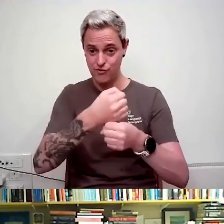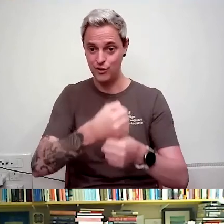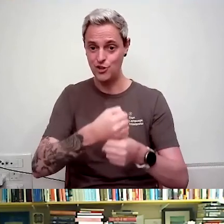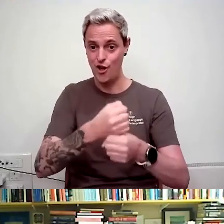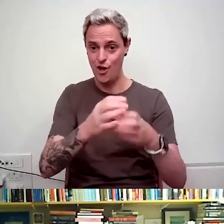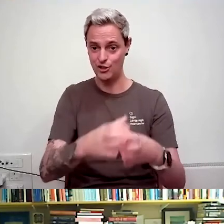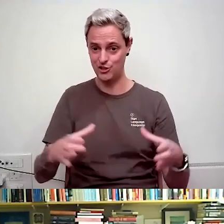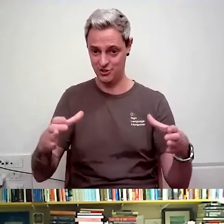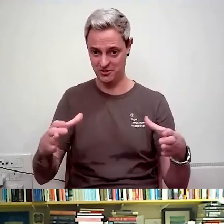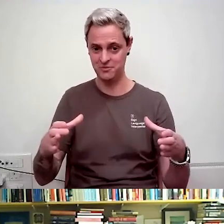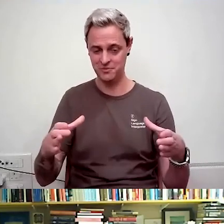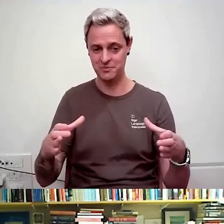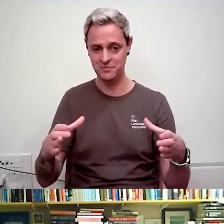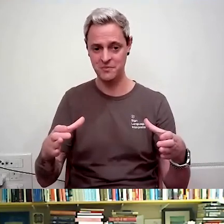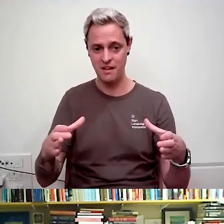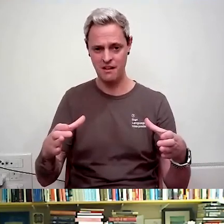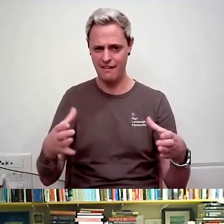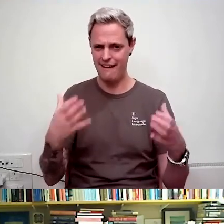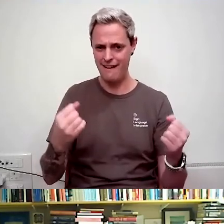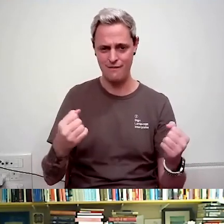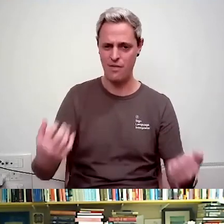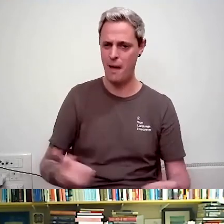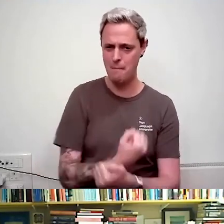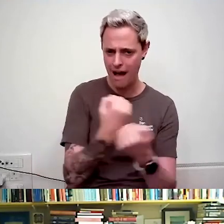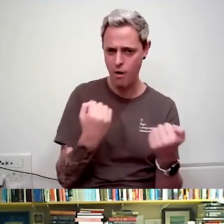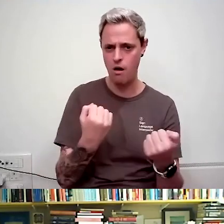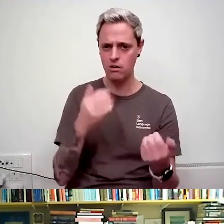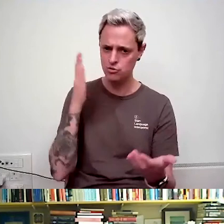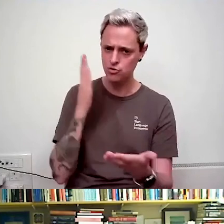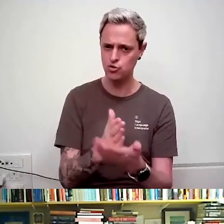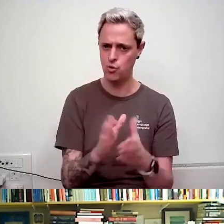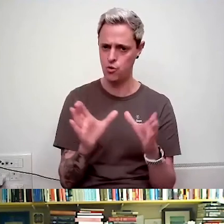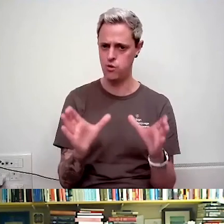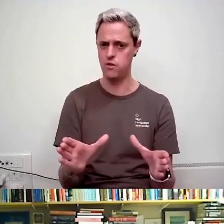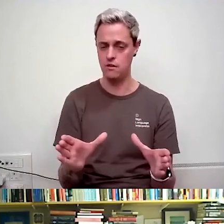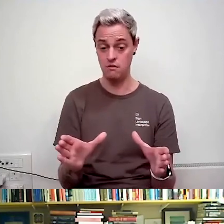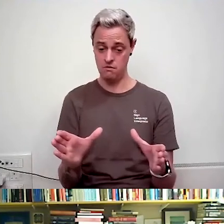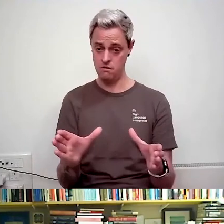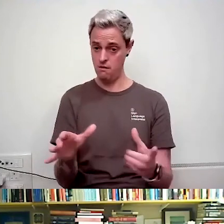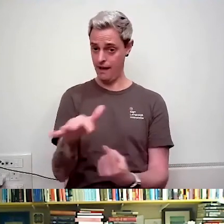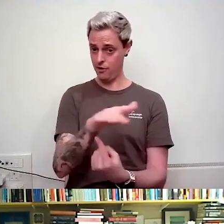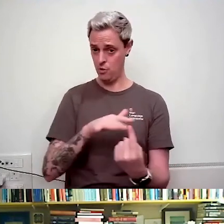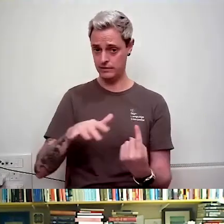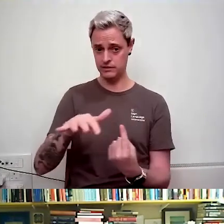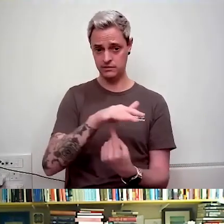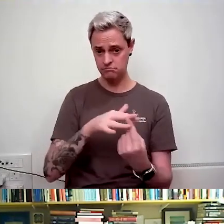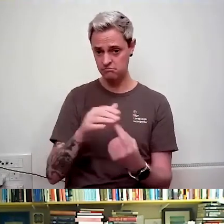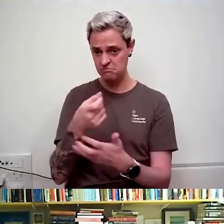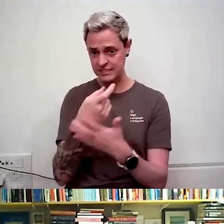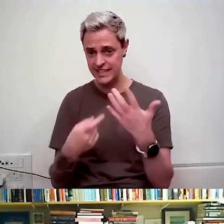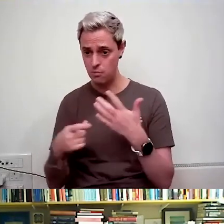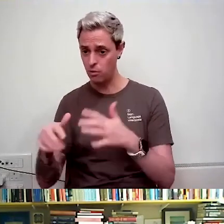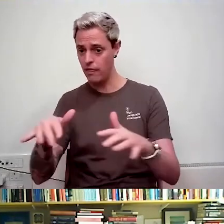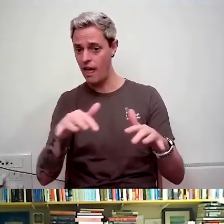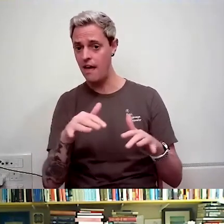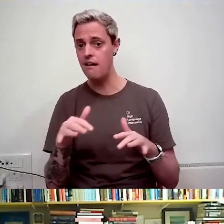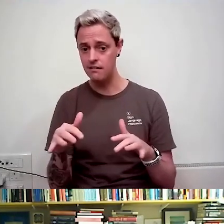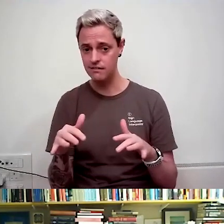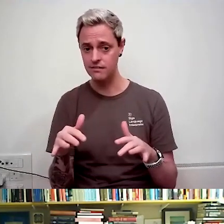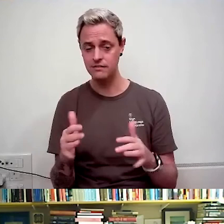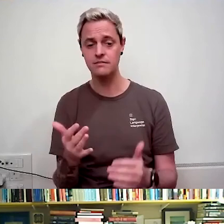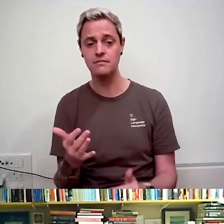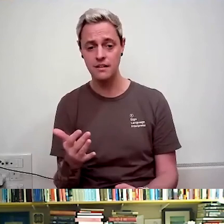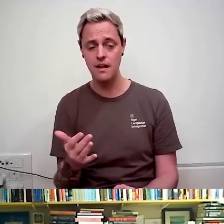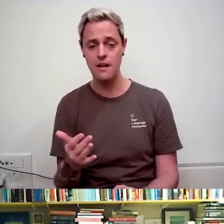lives in power and truth and if you're in a community where there are disabled people and the community kind of